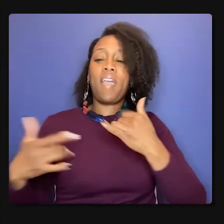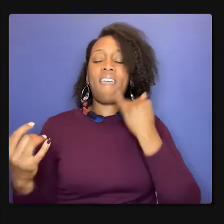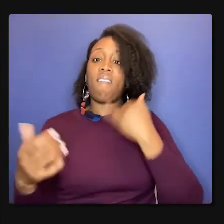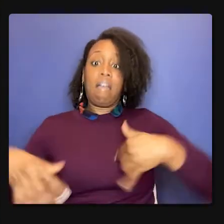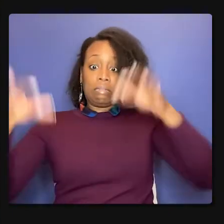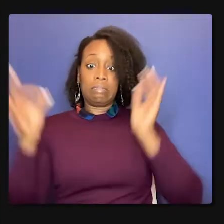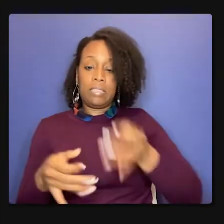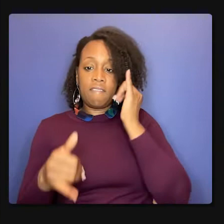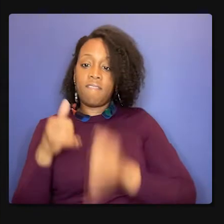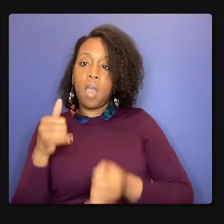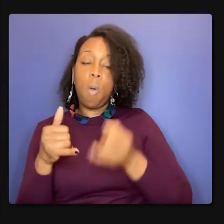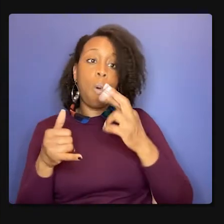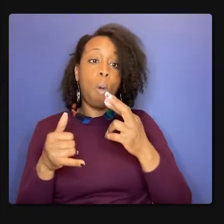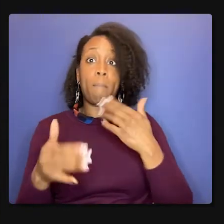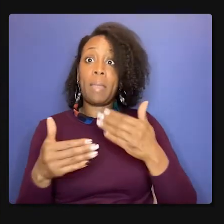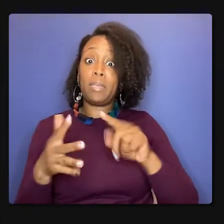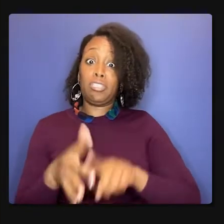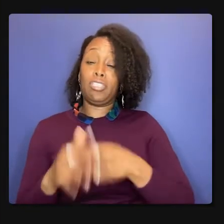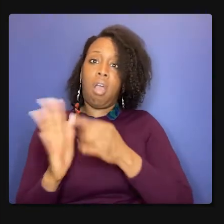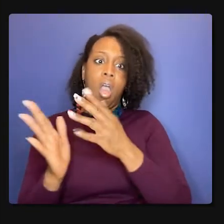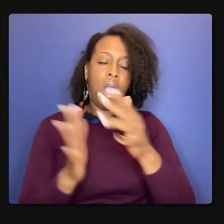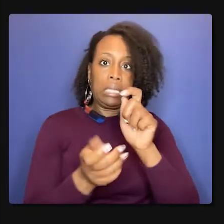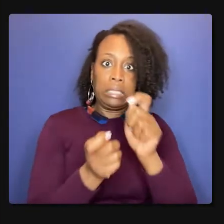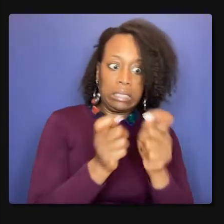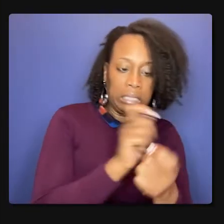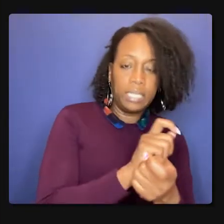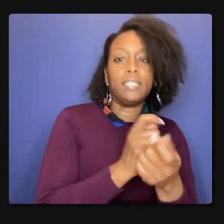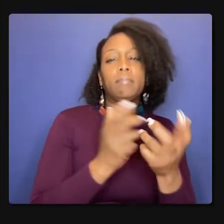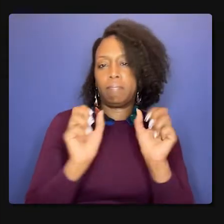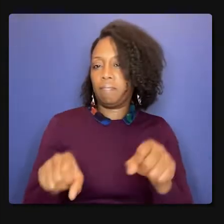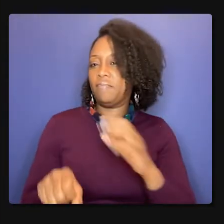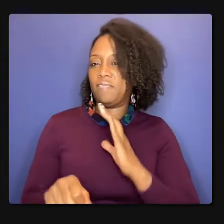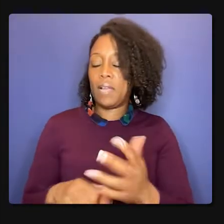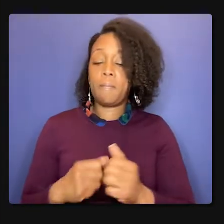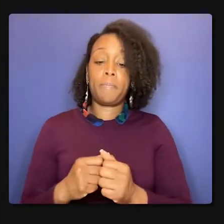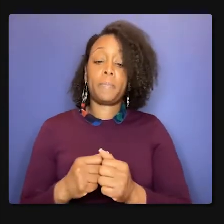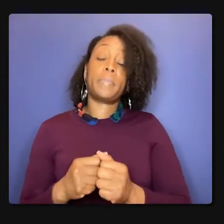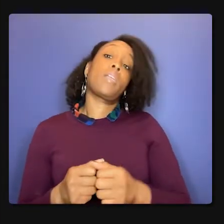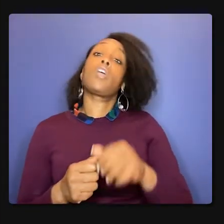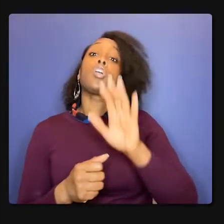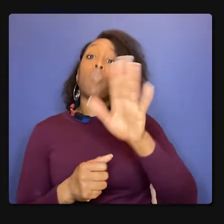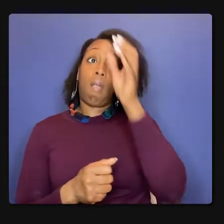throughout your development process. Once your title has passed concept approval by the ID team,